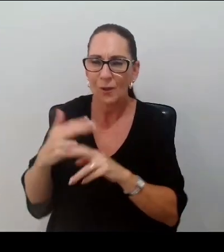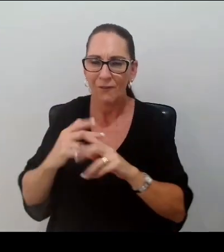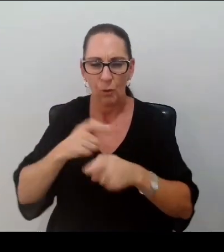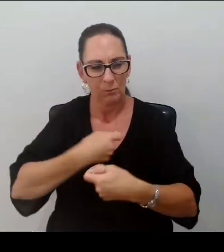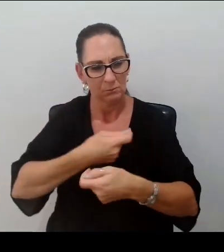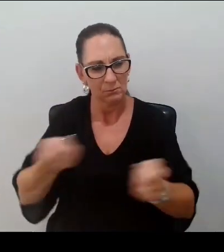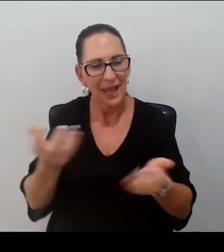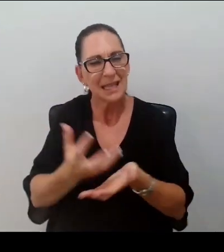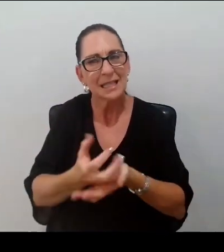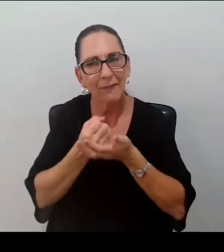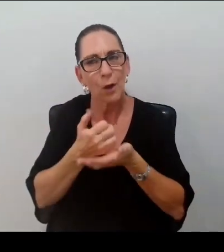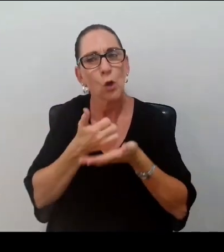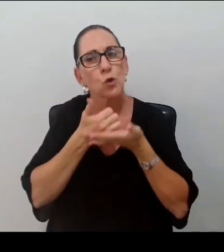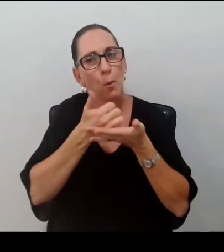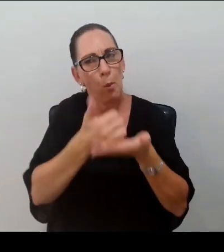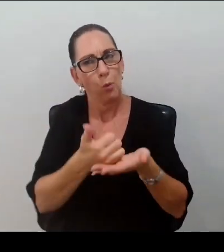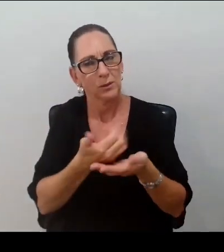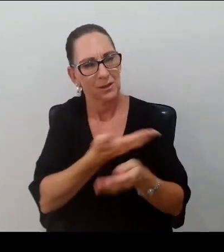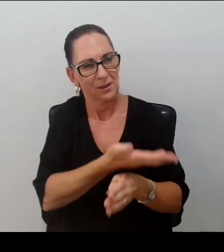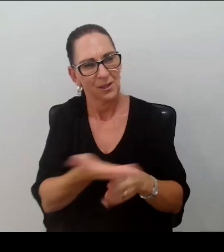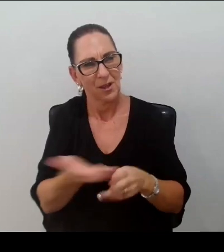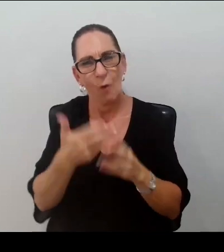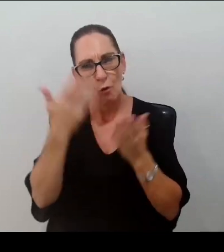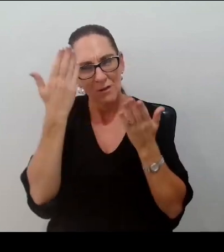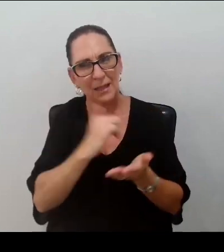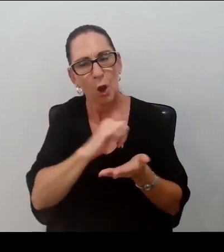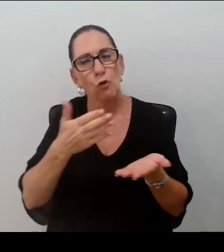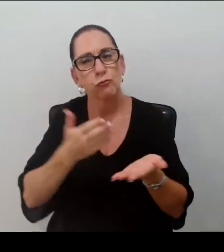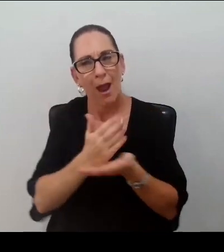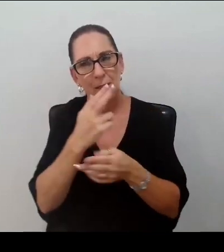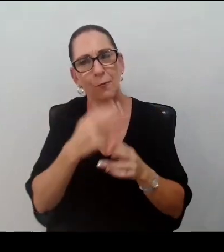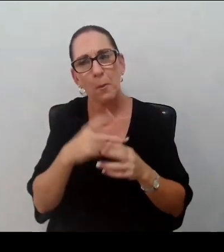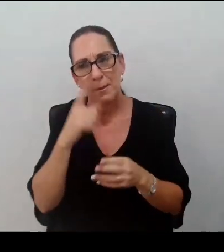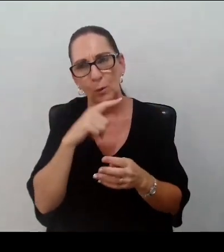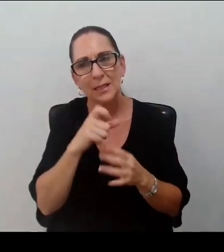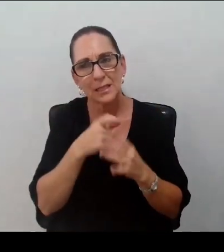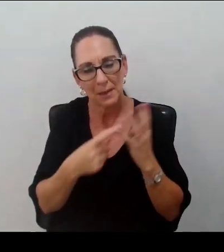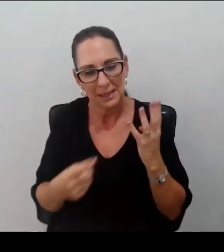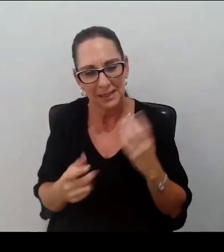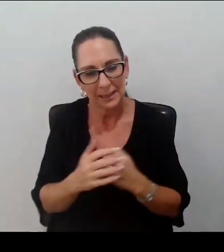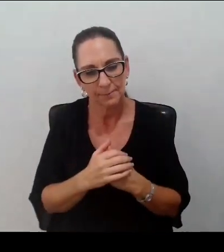rights and dignity of people with disability. Minister Rishworth, earlier today, in her opening